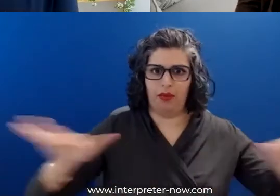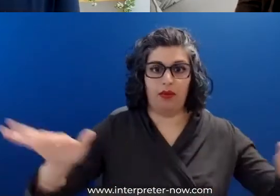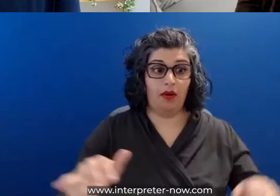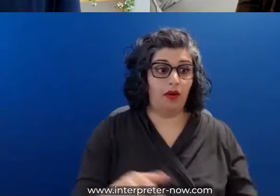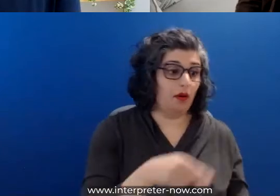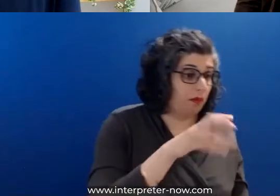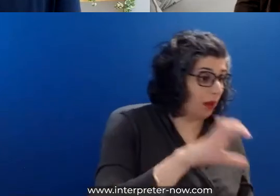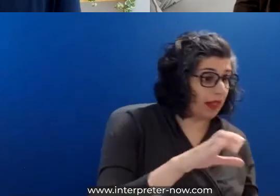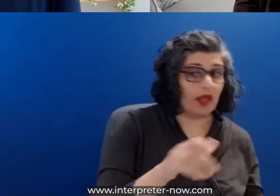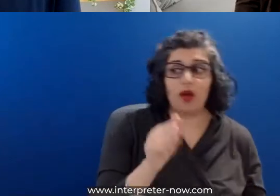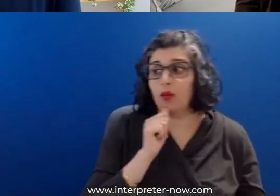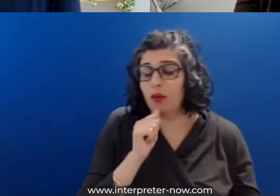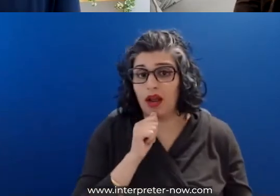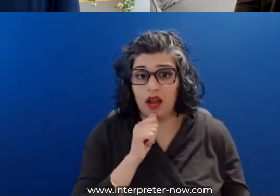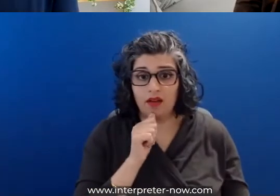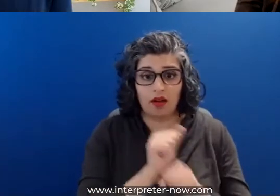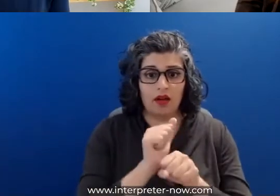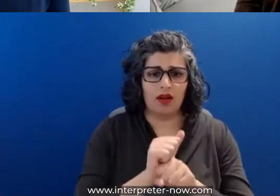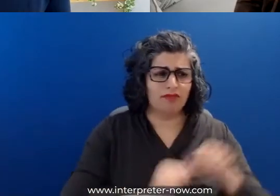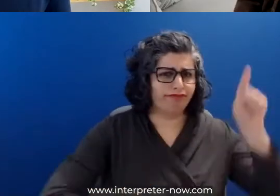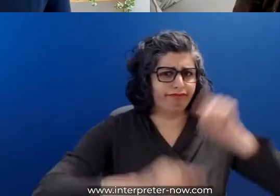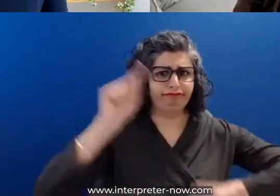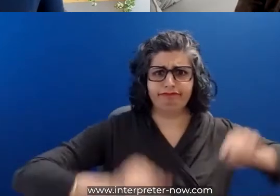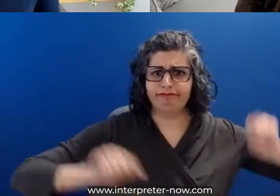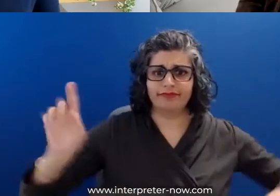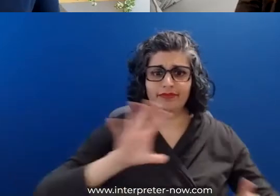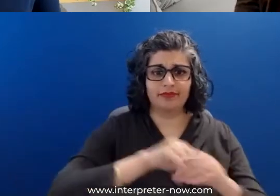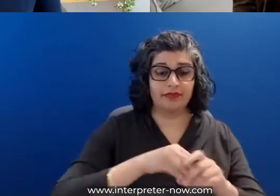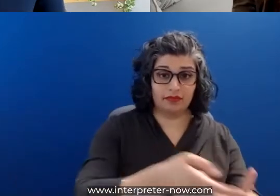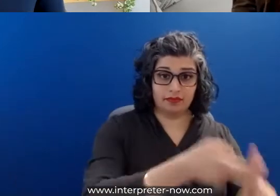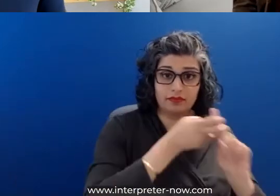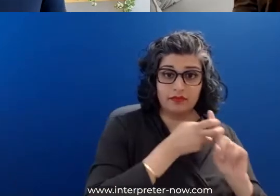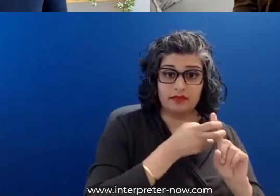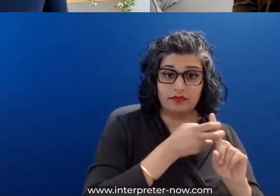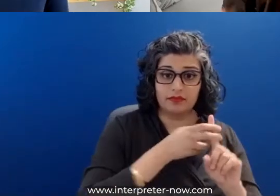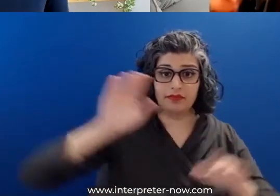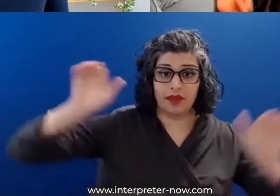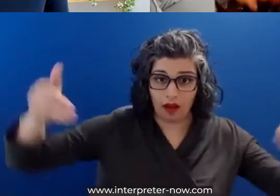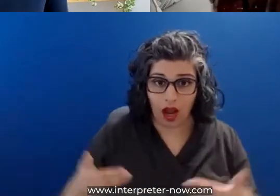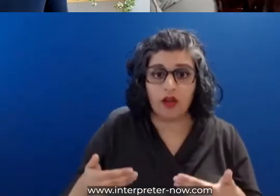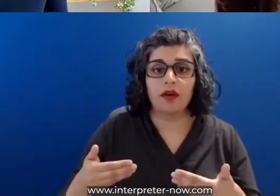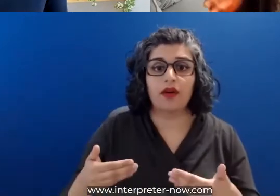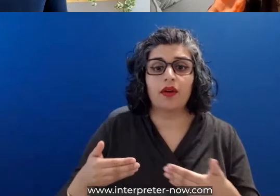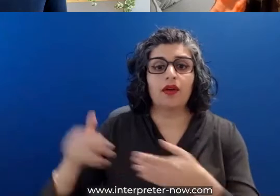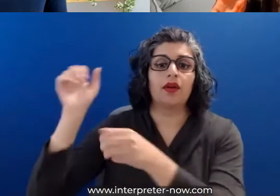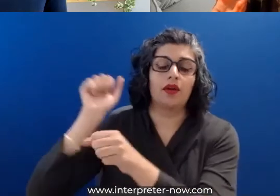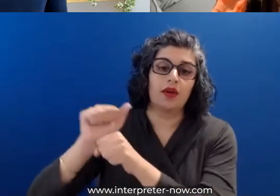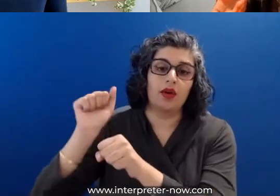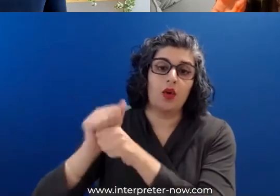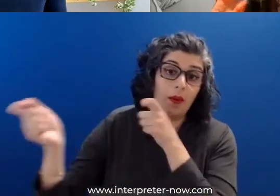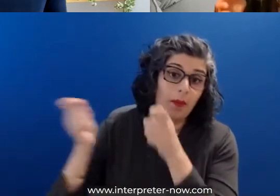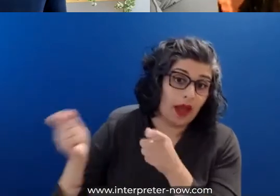and small ones, in a range of areas, including from recruitment, to hiring, to worker management,